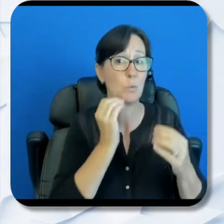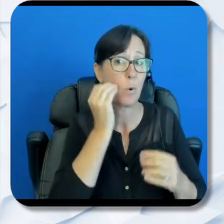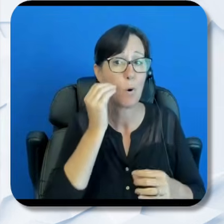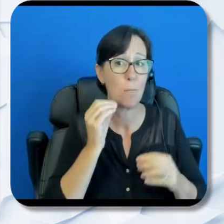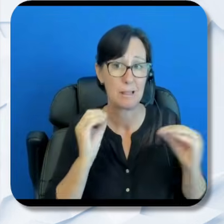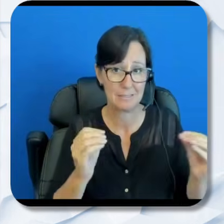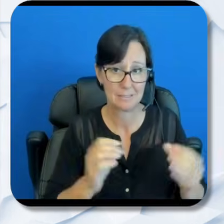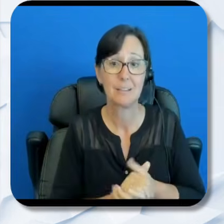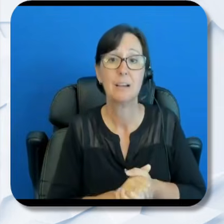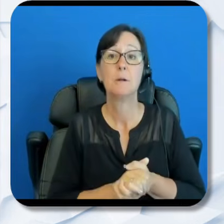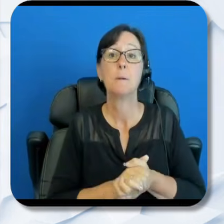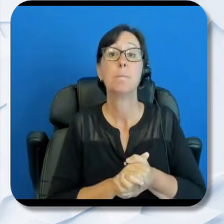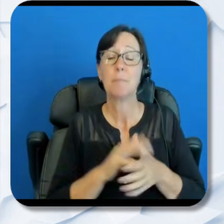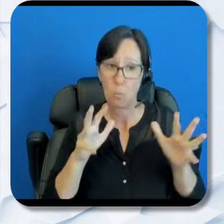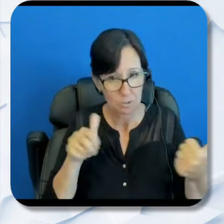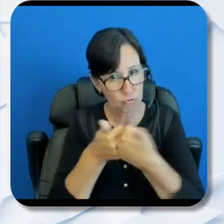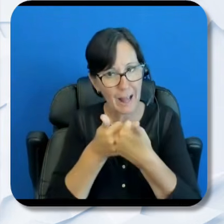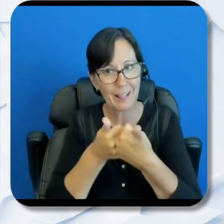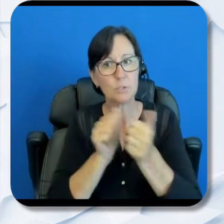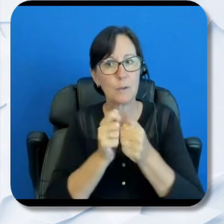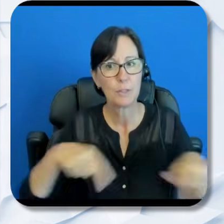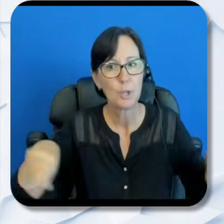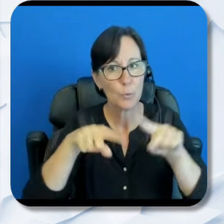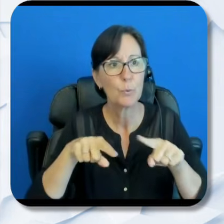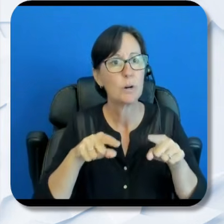As we begin to make the copies and…